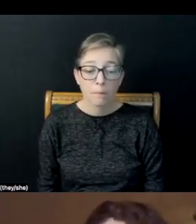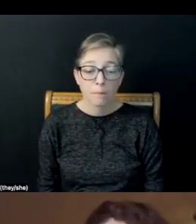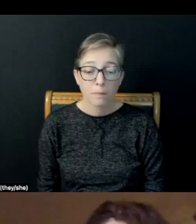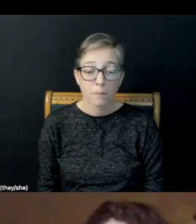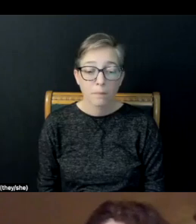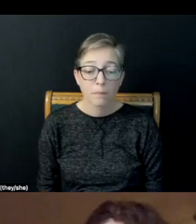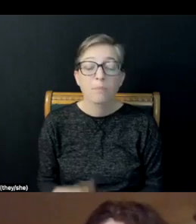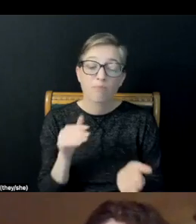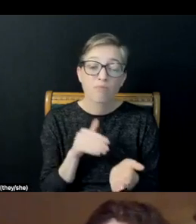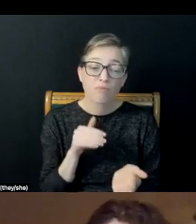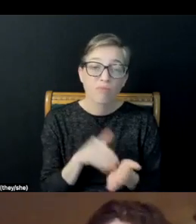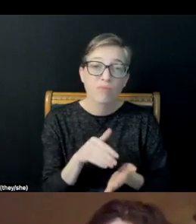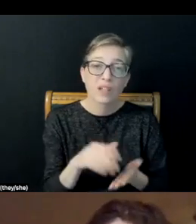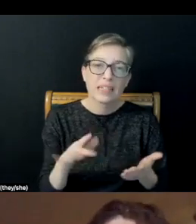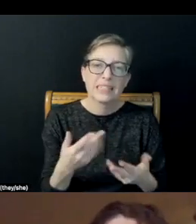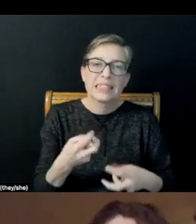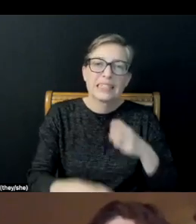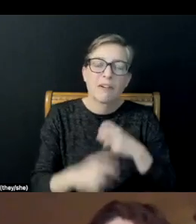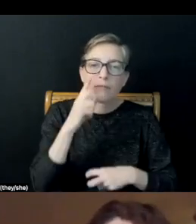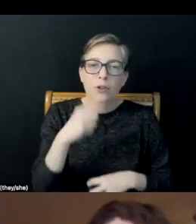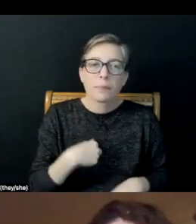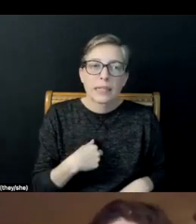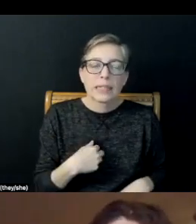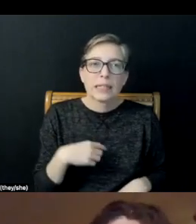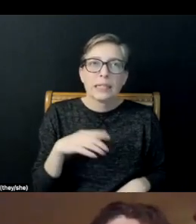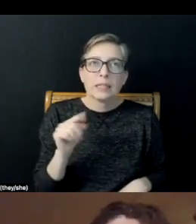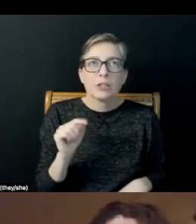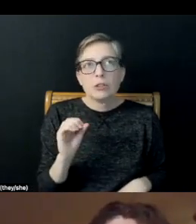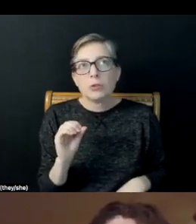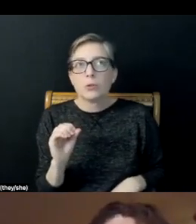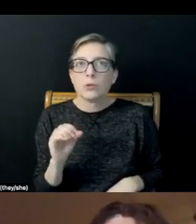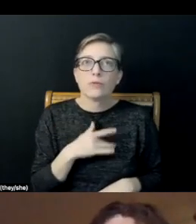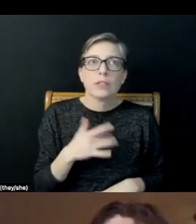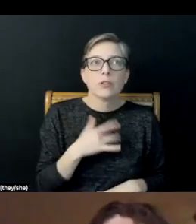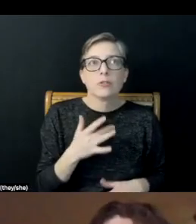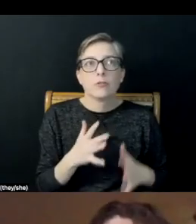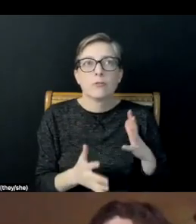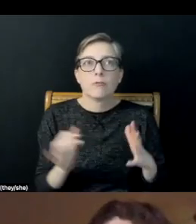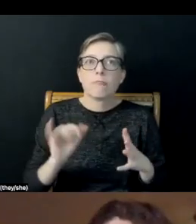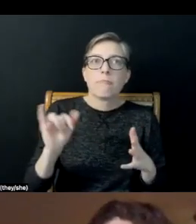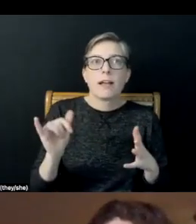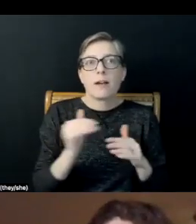sensitive about my disability and my parenting. A couple of months after we were discharged,